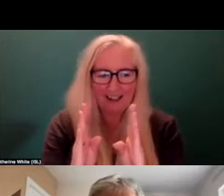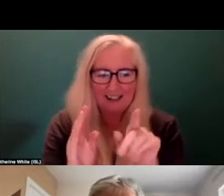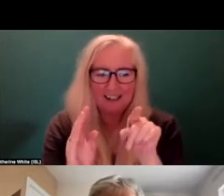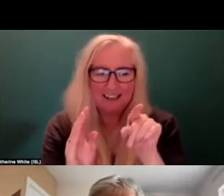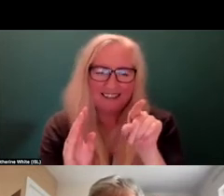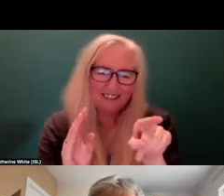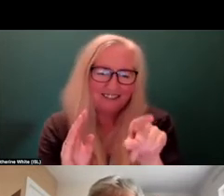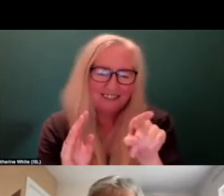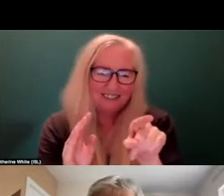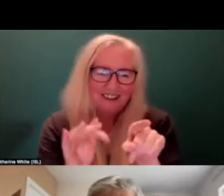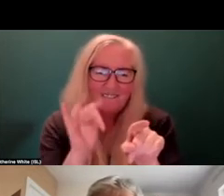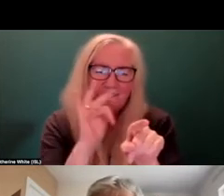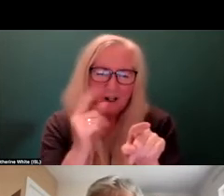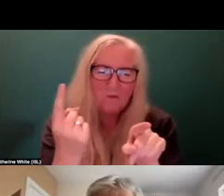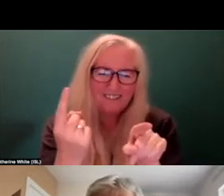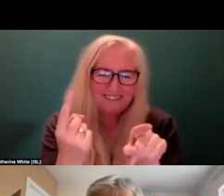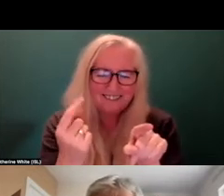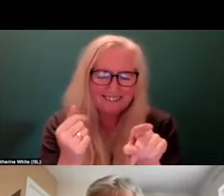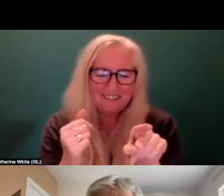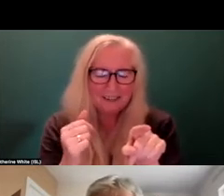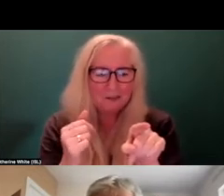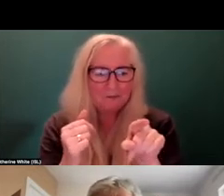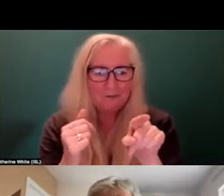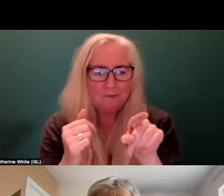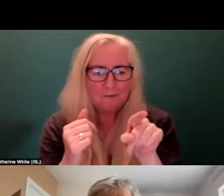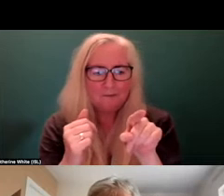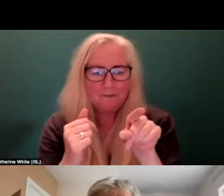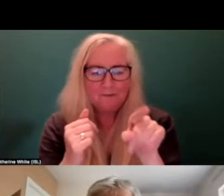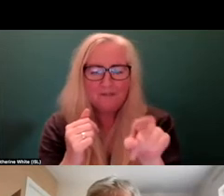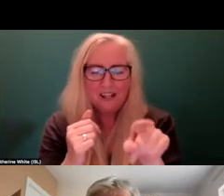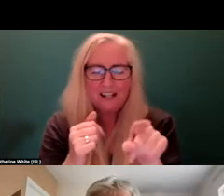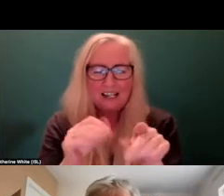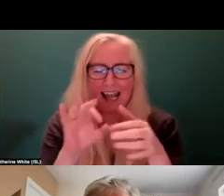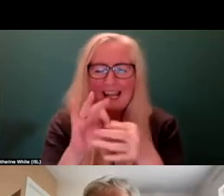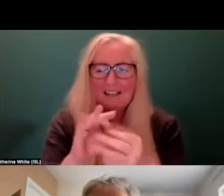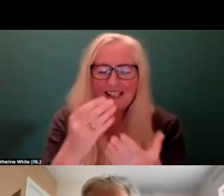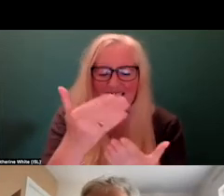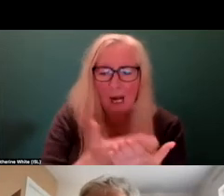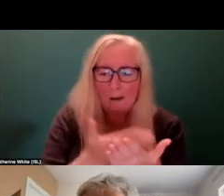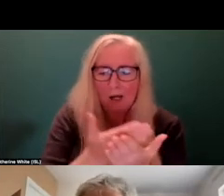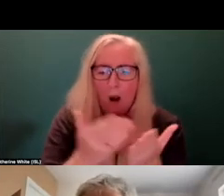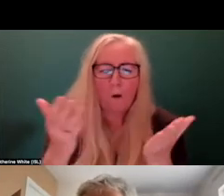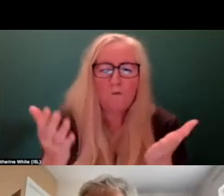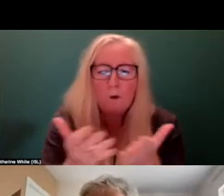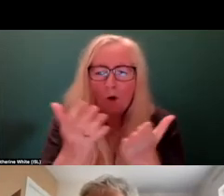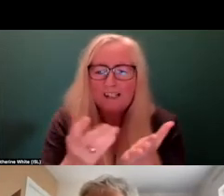And it's a funny one because a lot of our age-friendly documentation is promoting